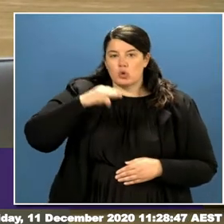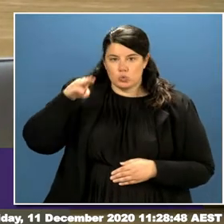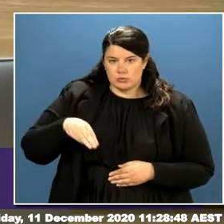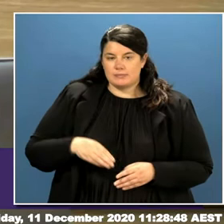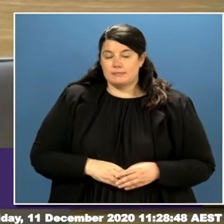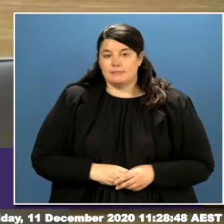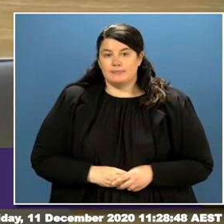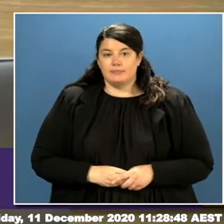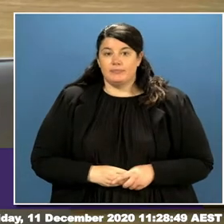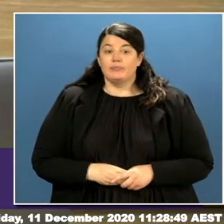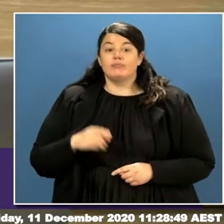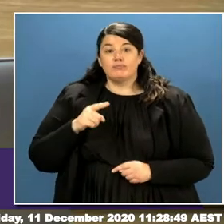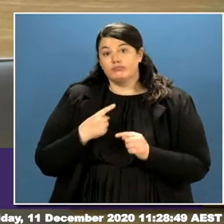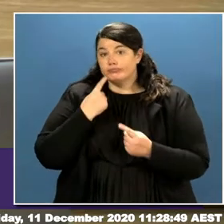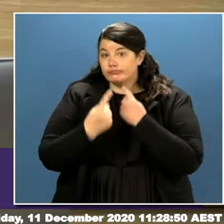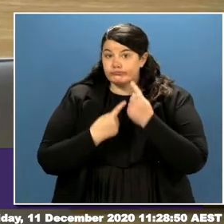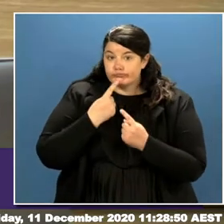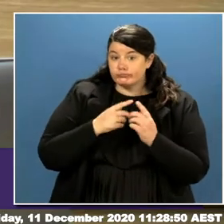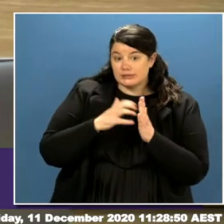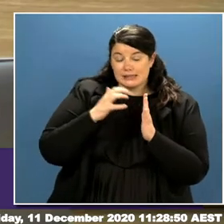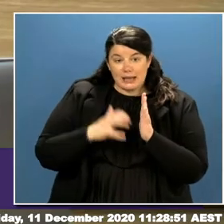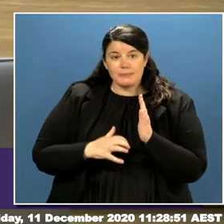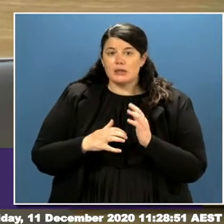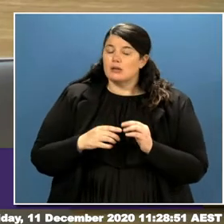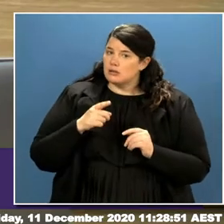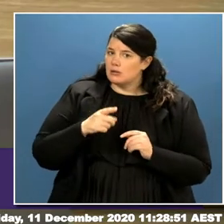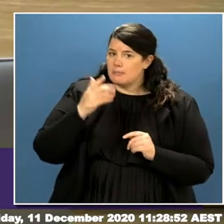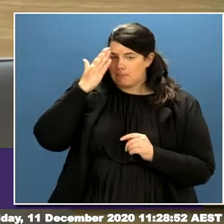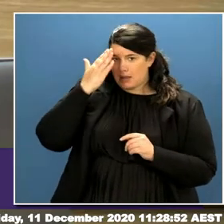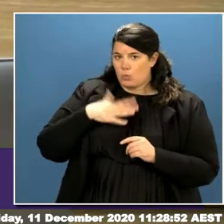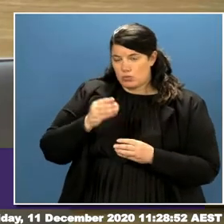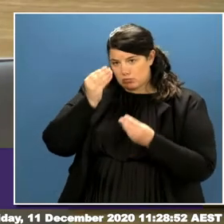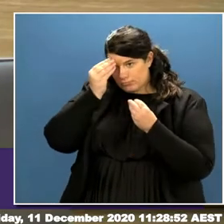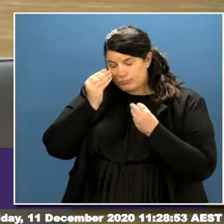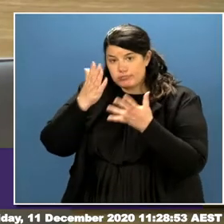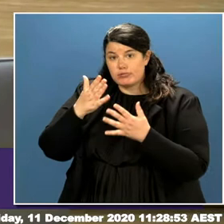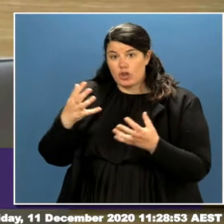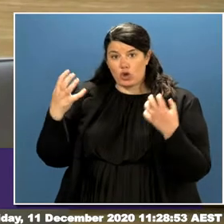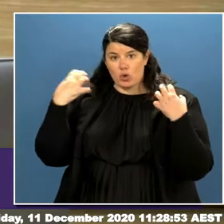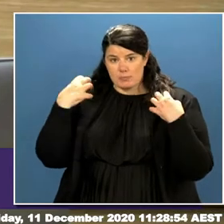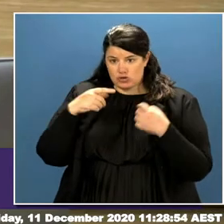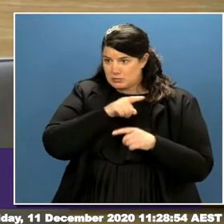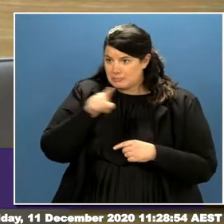In providing her statement, Ms Fullwood wants to make the Commission understand